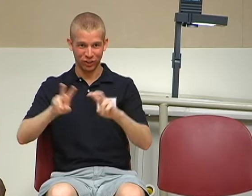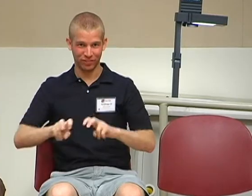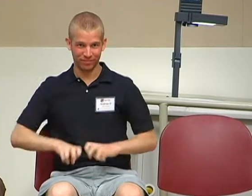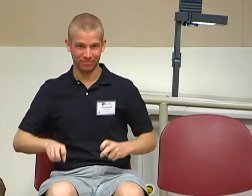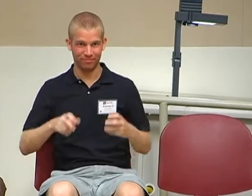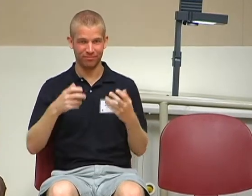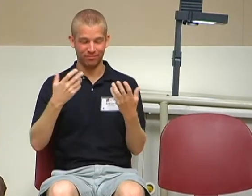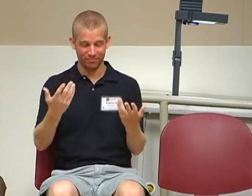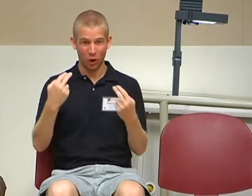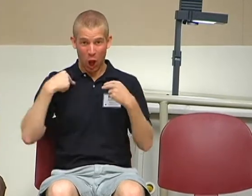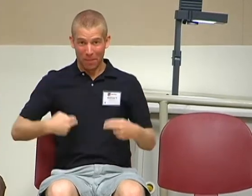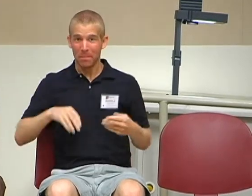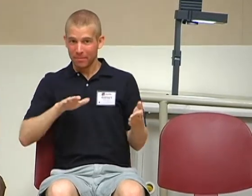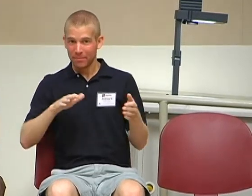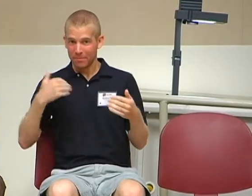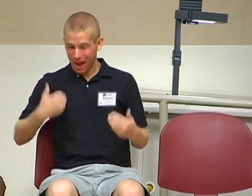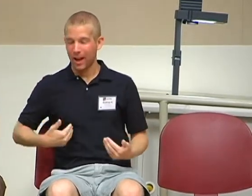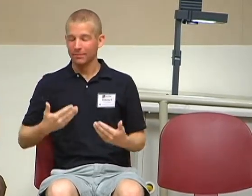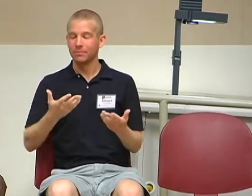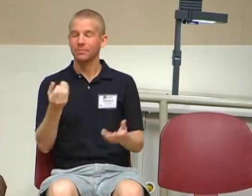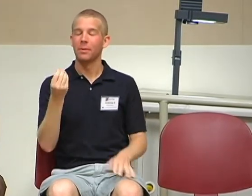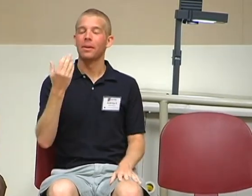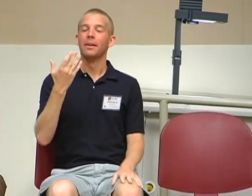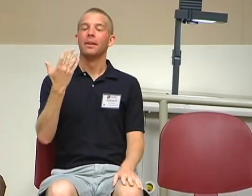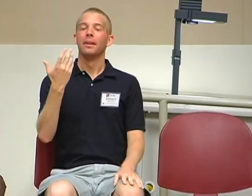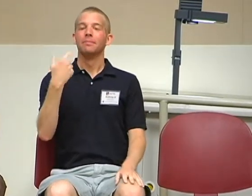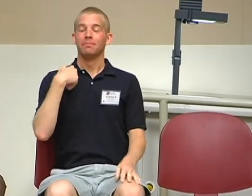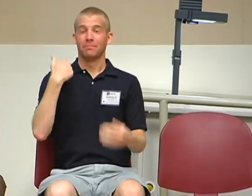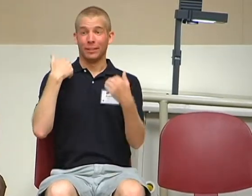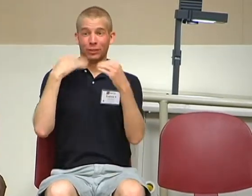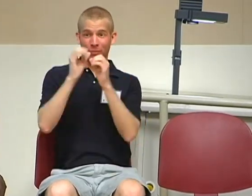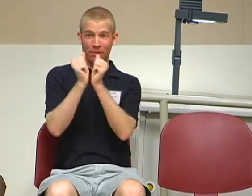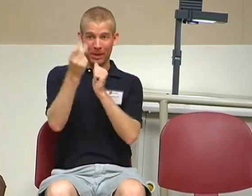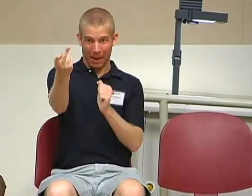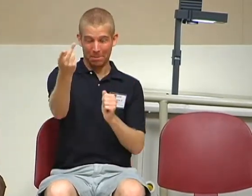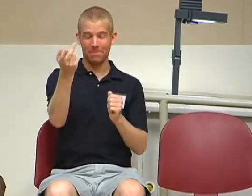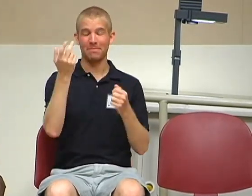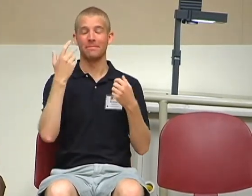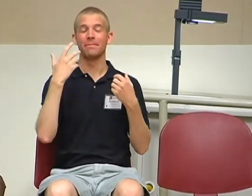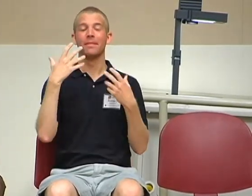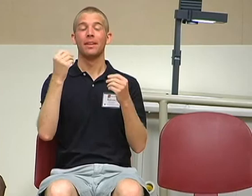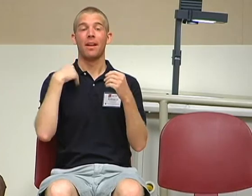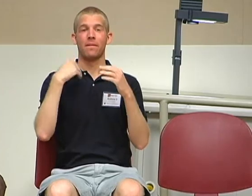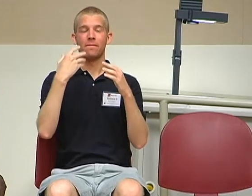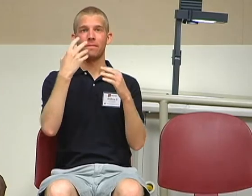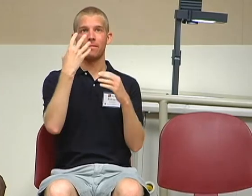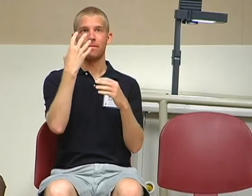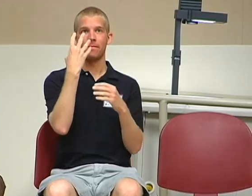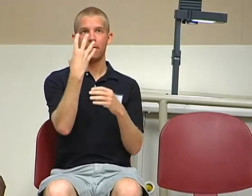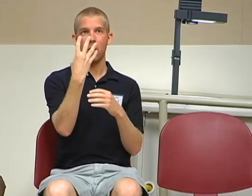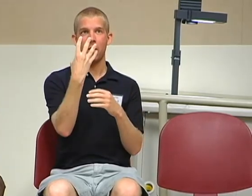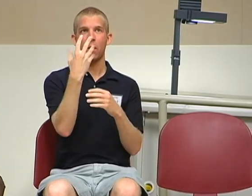taking apart a cadaver and examining it. So you have a human body there on the slab and so these two interpreters were working